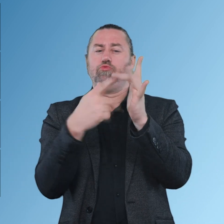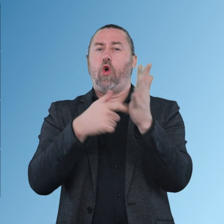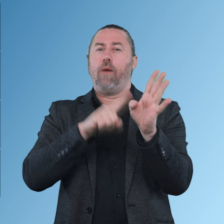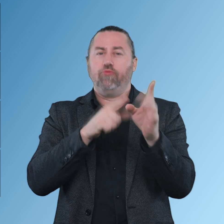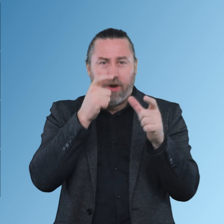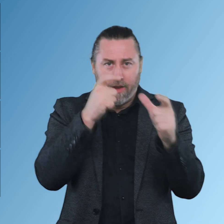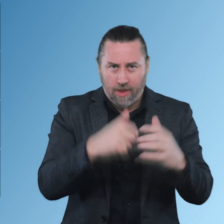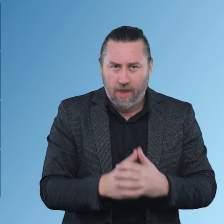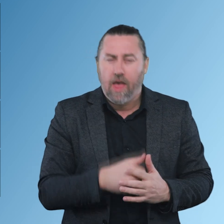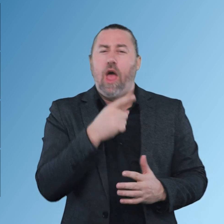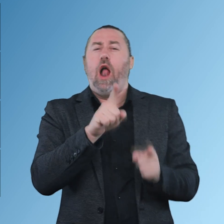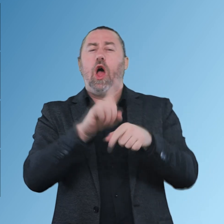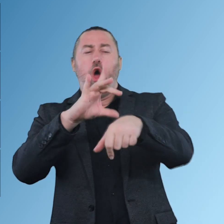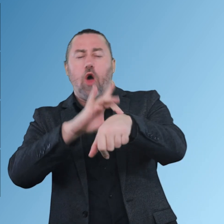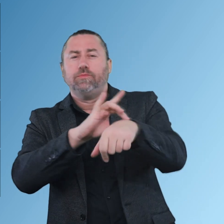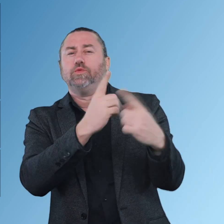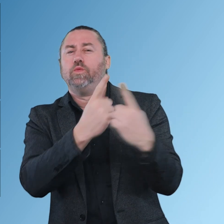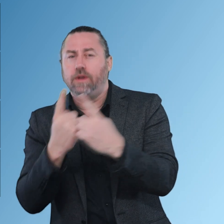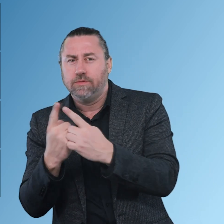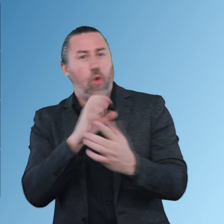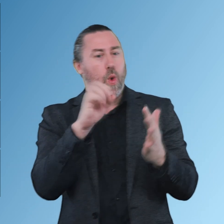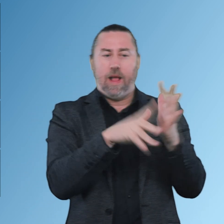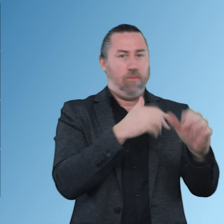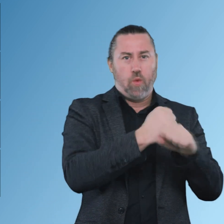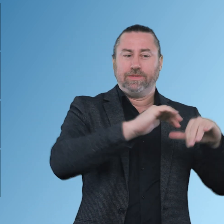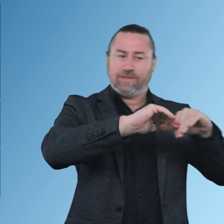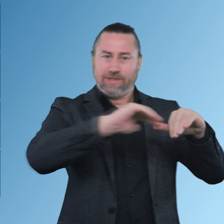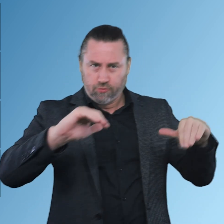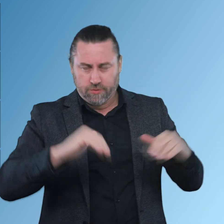The report discusses disability policy and services as key mechanisms